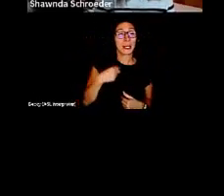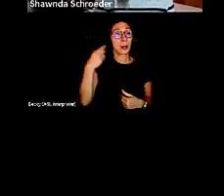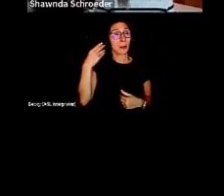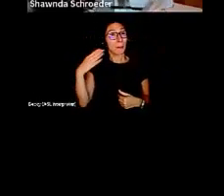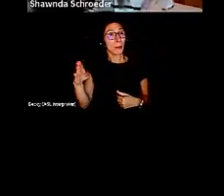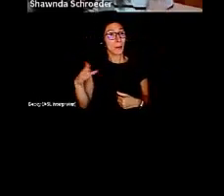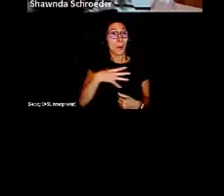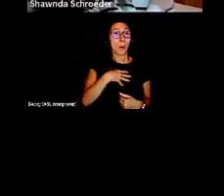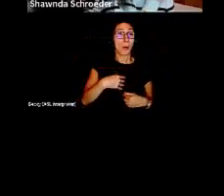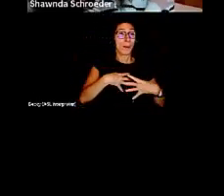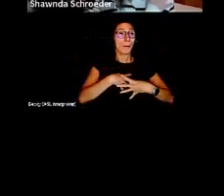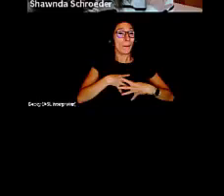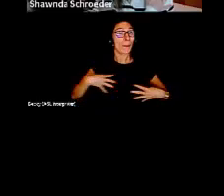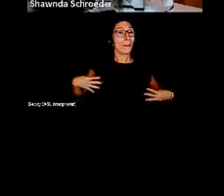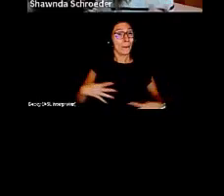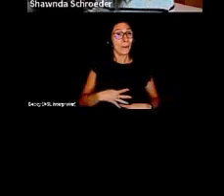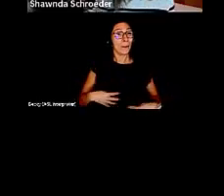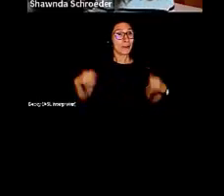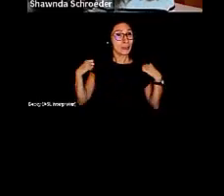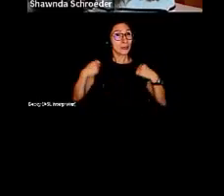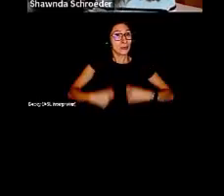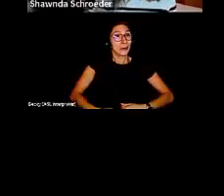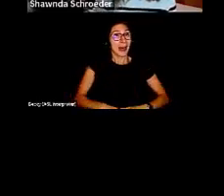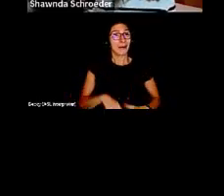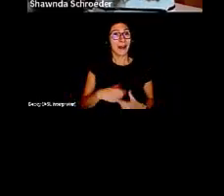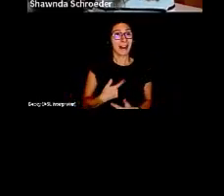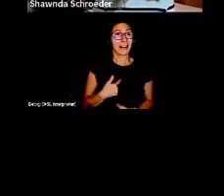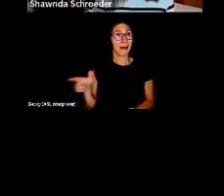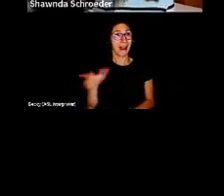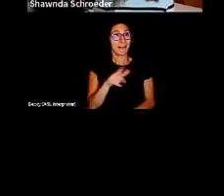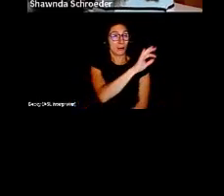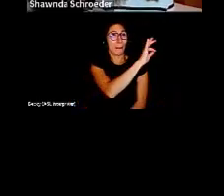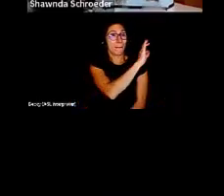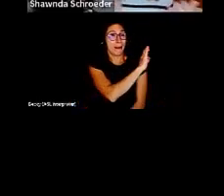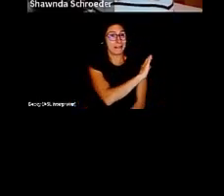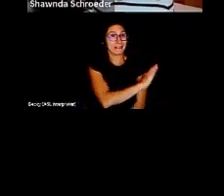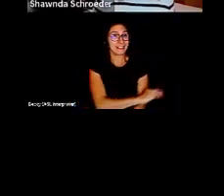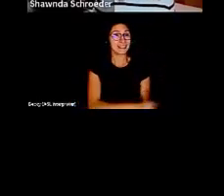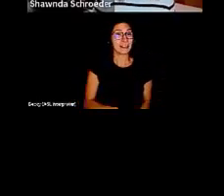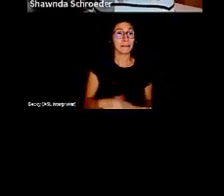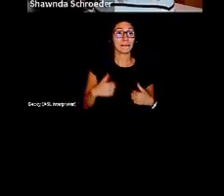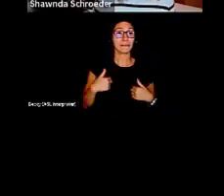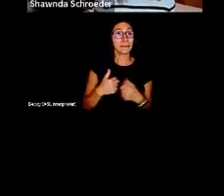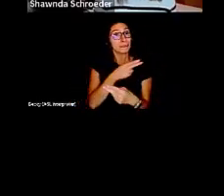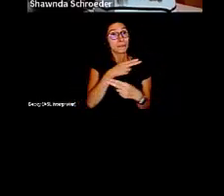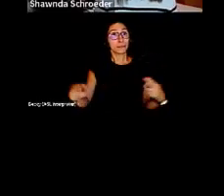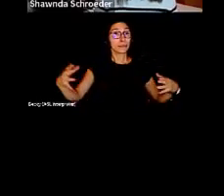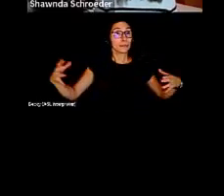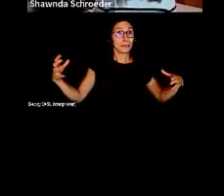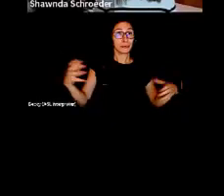And I have buttons over my left shoulder. A brief positionality statement for myself,